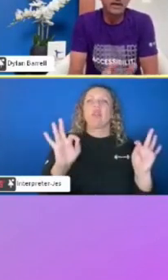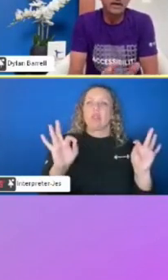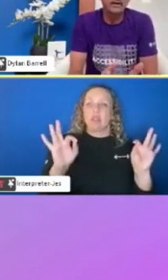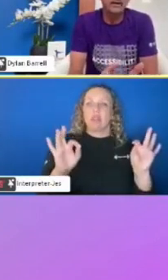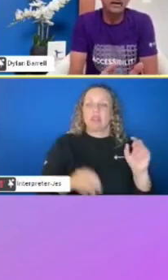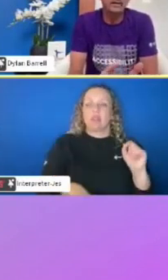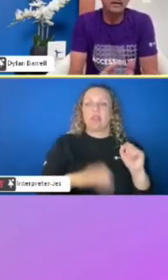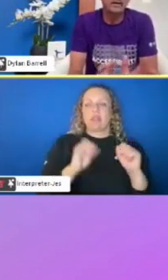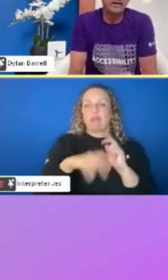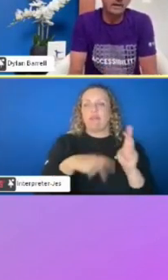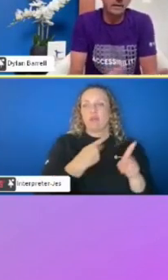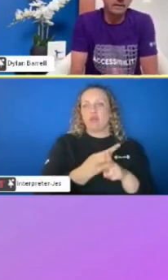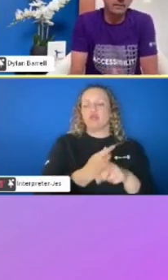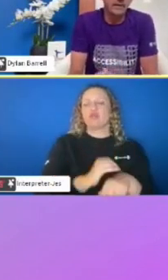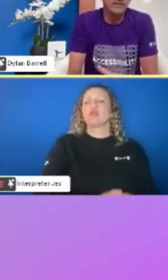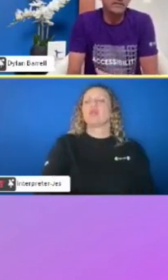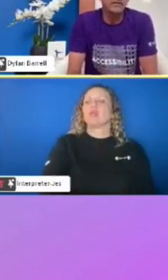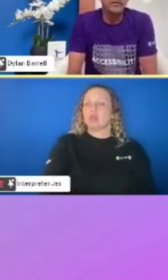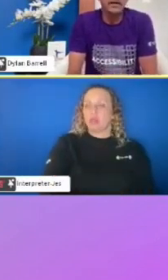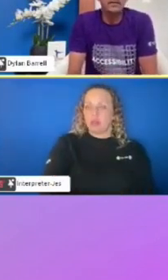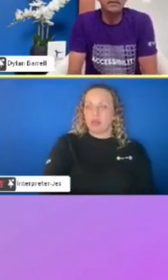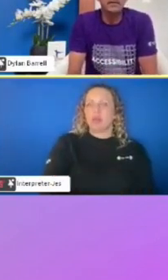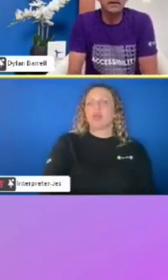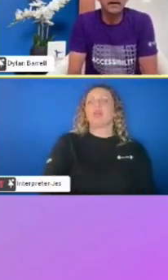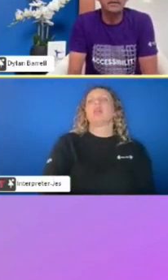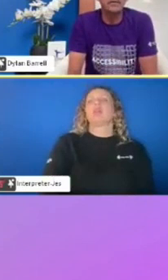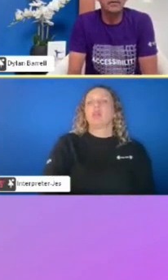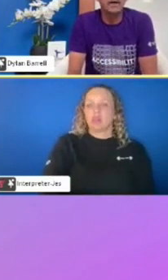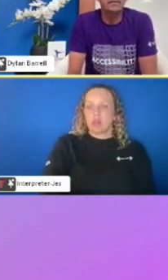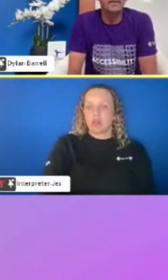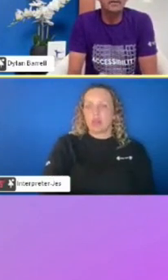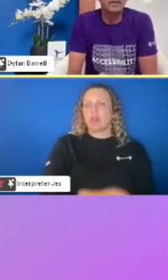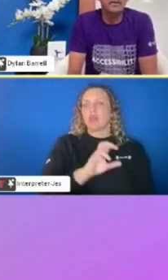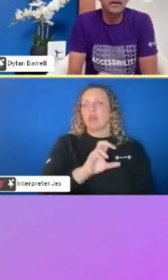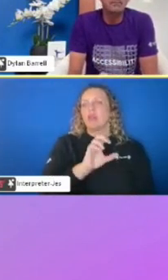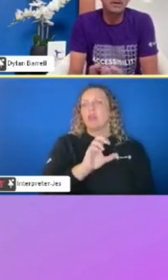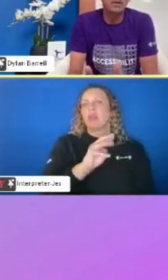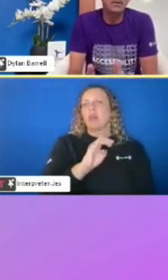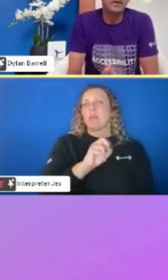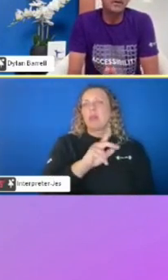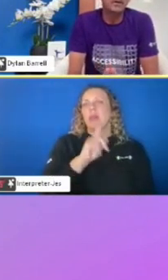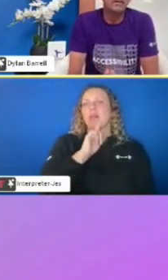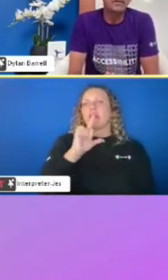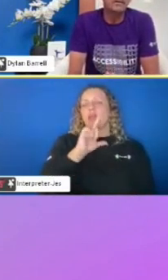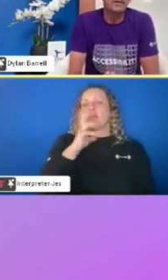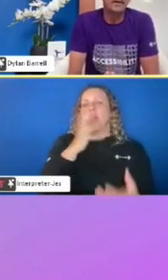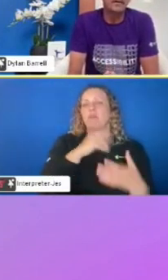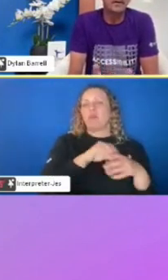and it embeds of course the axe-core library into it. But what we did have this year,